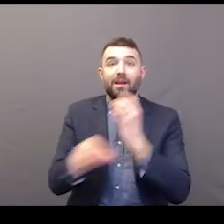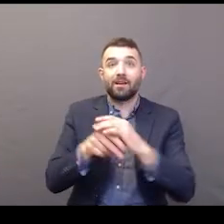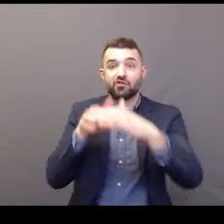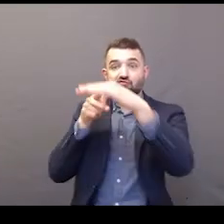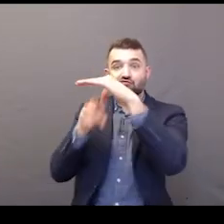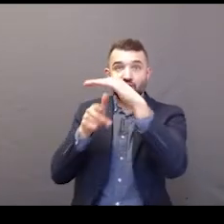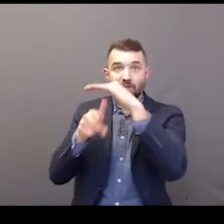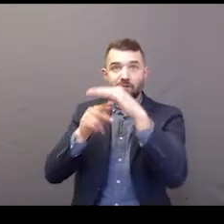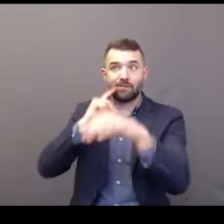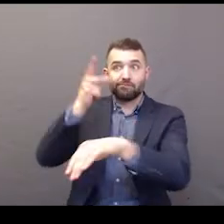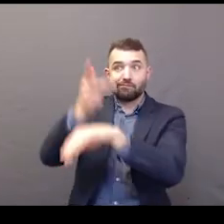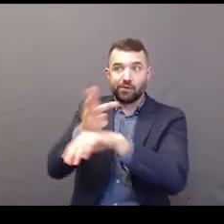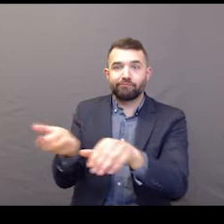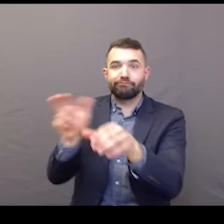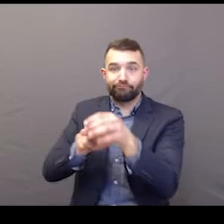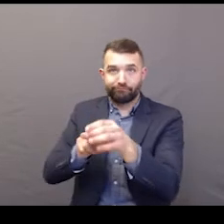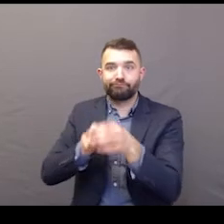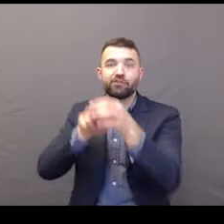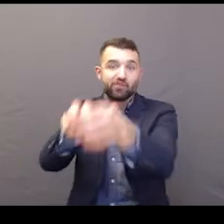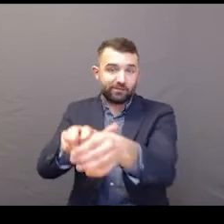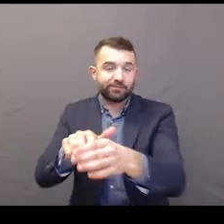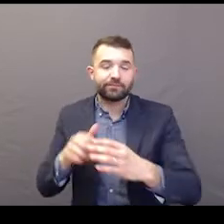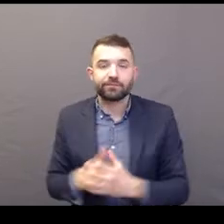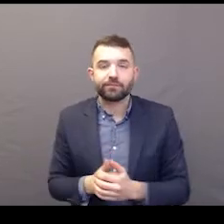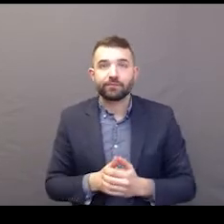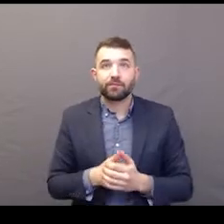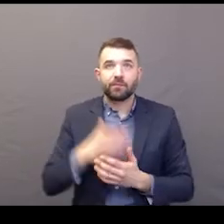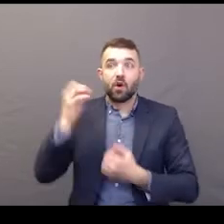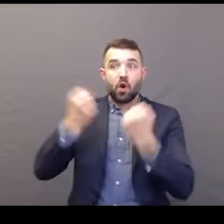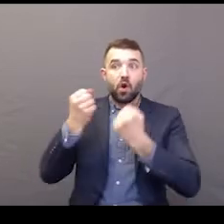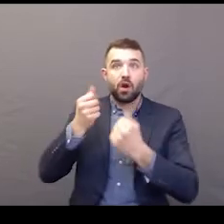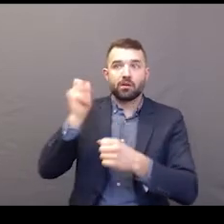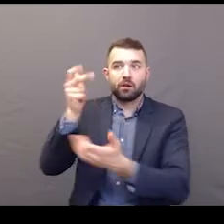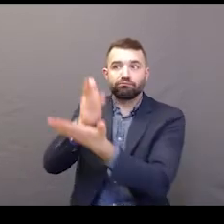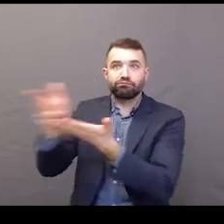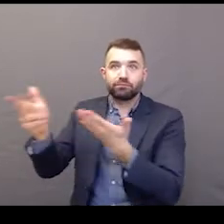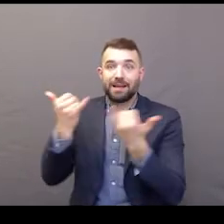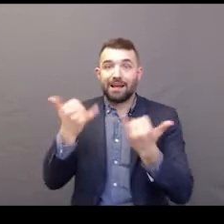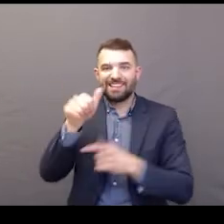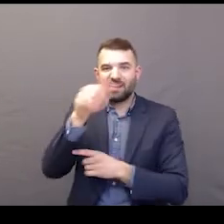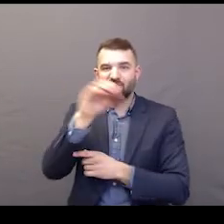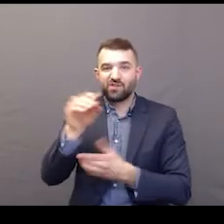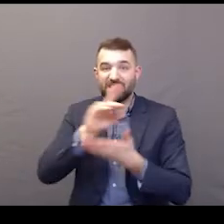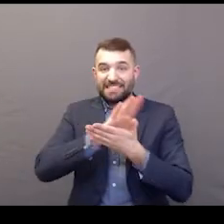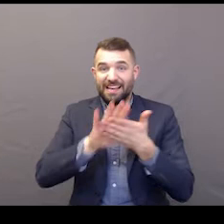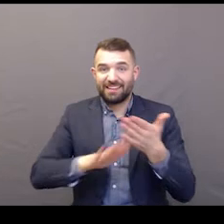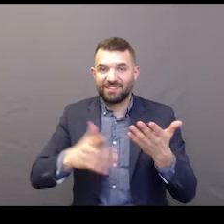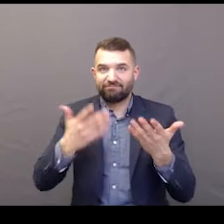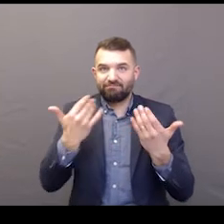All Park-and-Ride garages in our project are currently at 10% design, meaning they are at an earlier stage of design compared